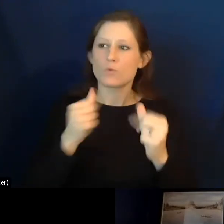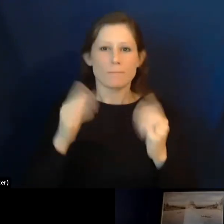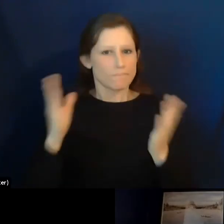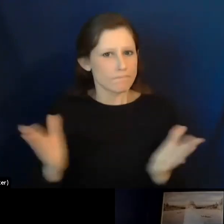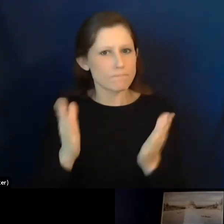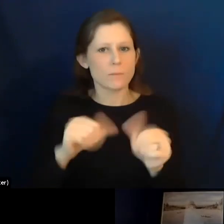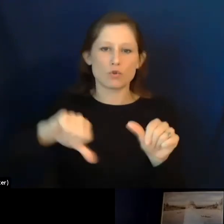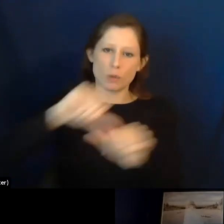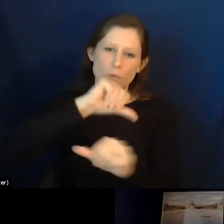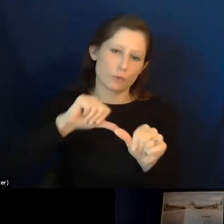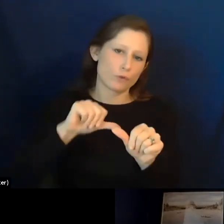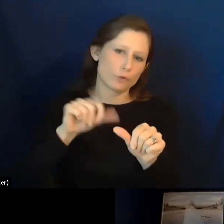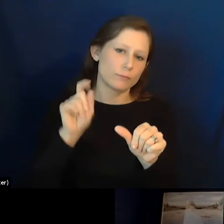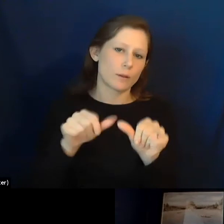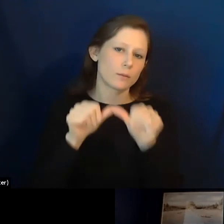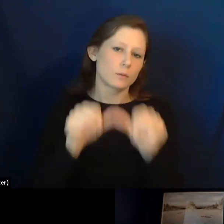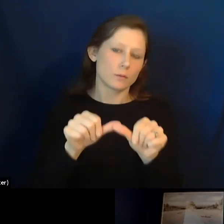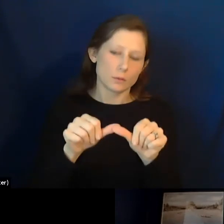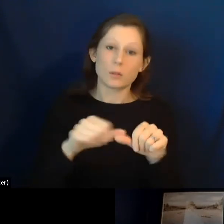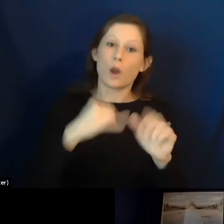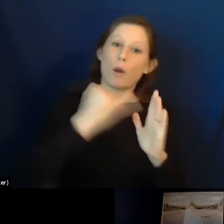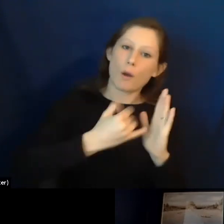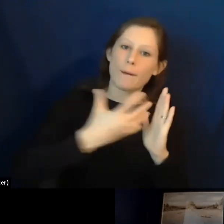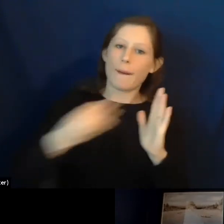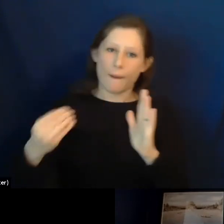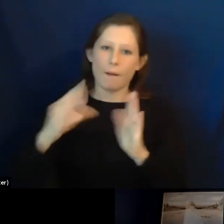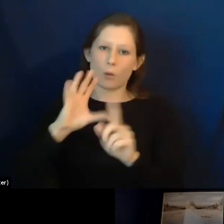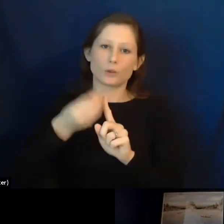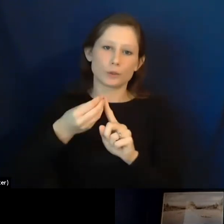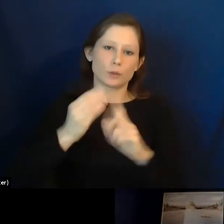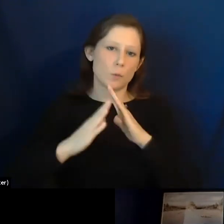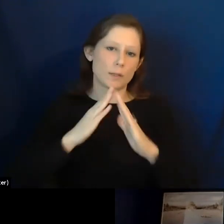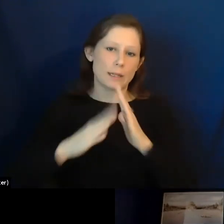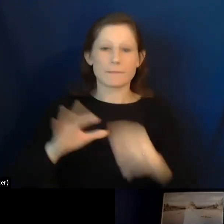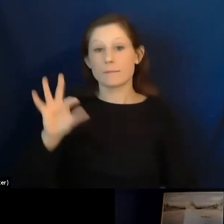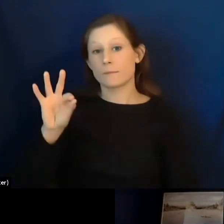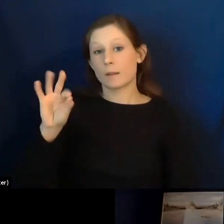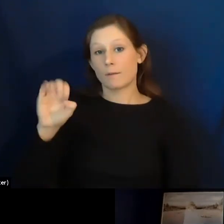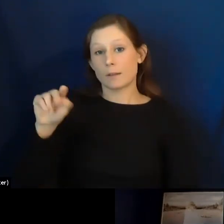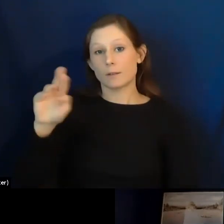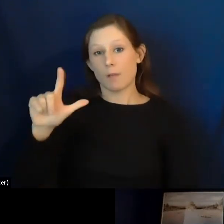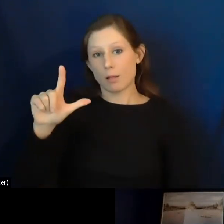in the cultural community. The Festival has certainly always held very